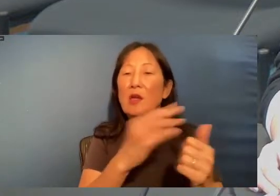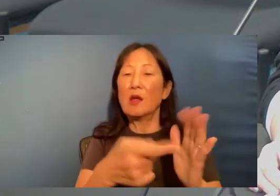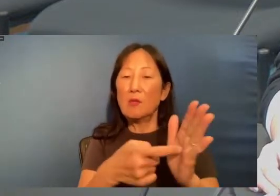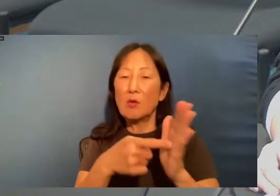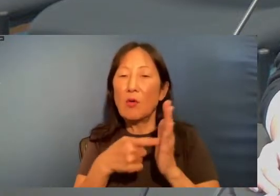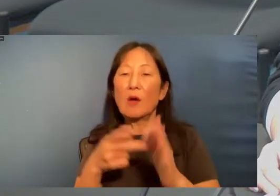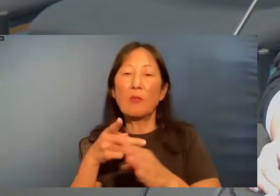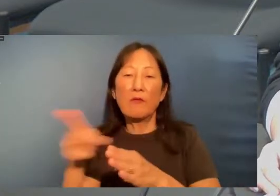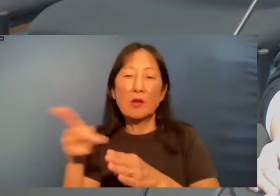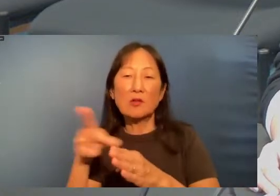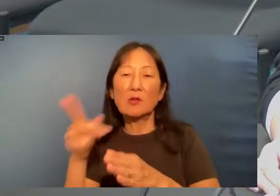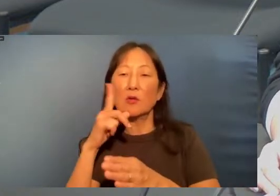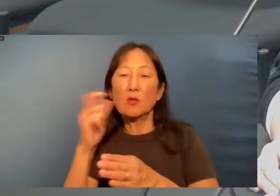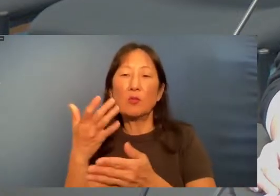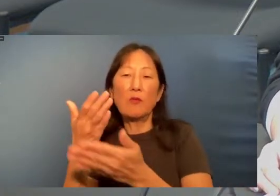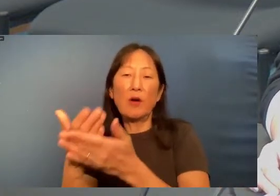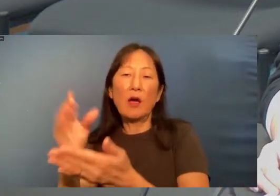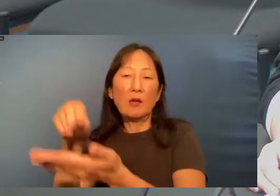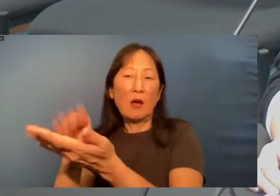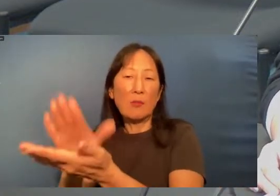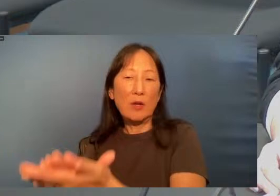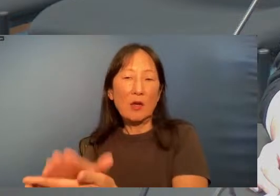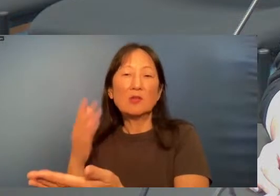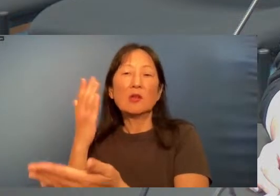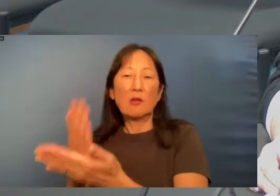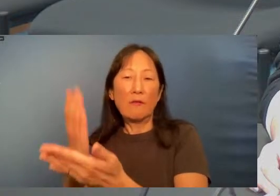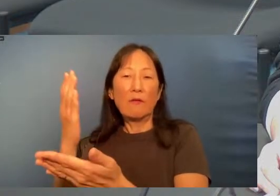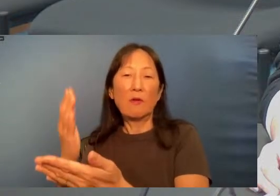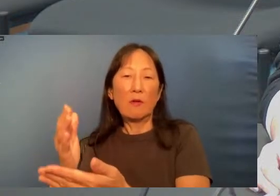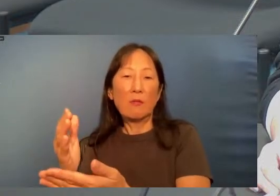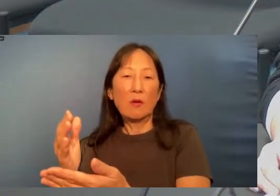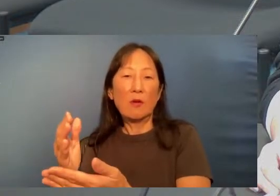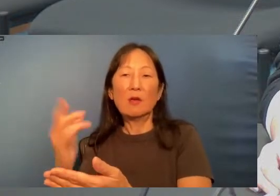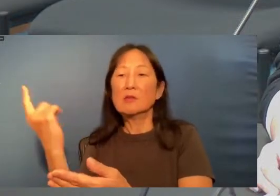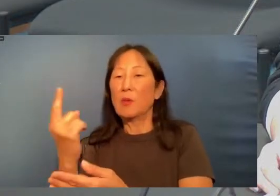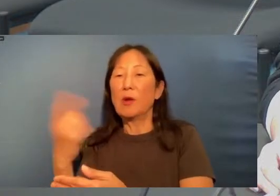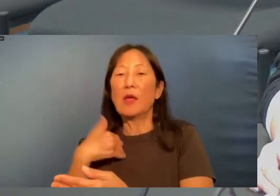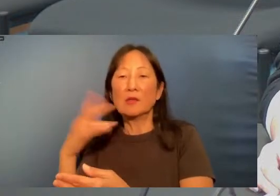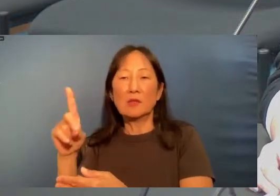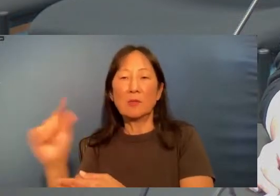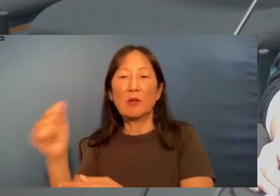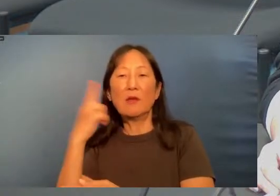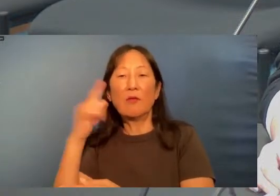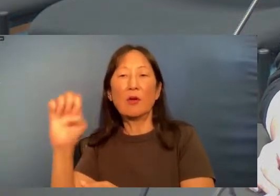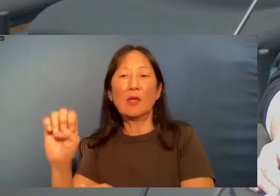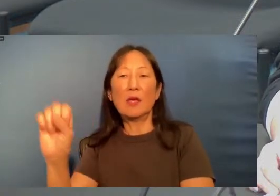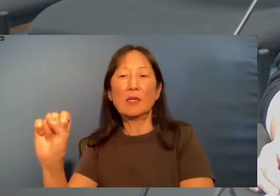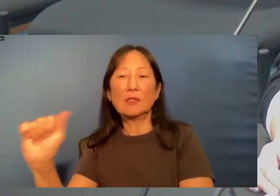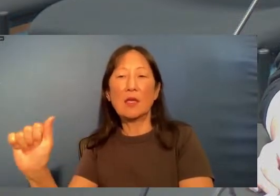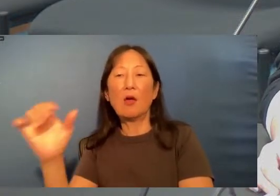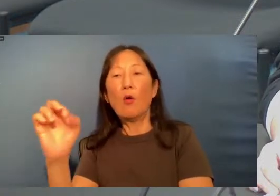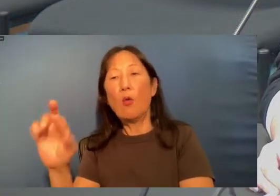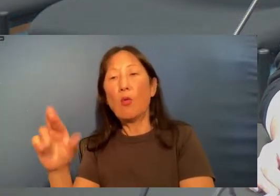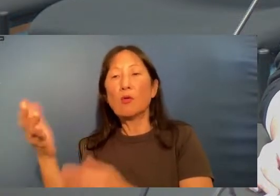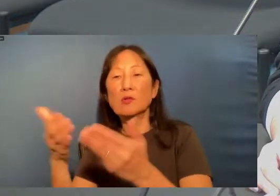to provide documentation confirming someone's disability for an ESA or a or a service animal.